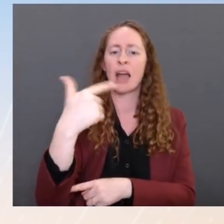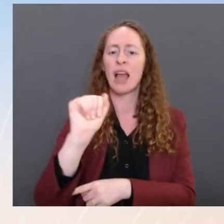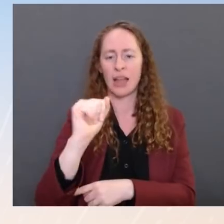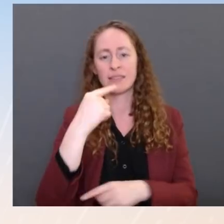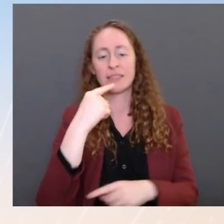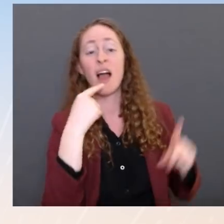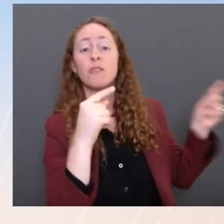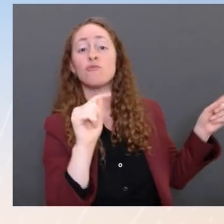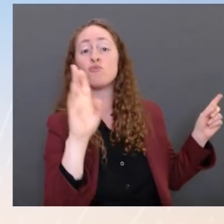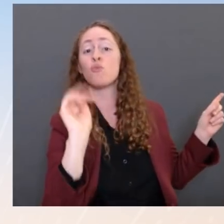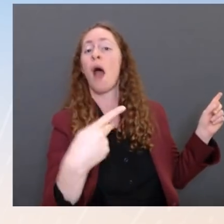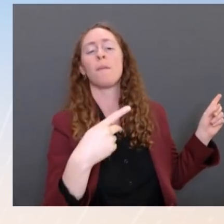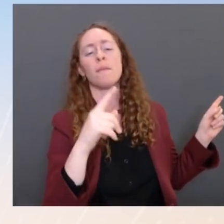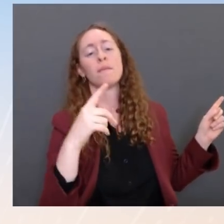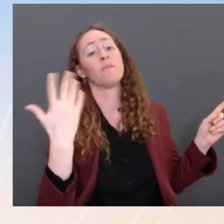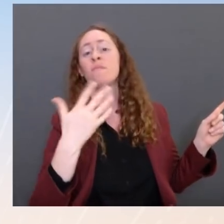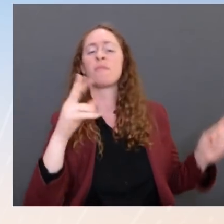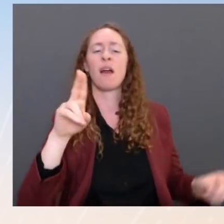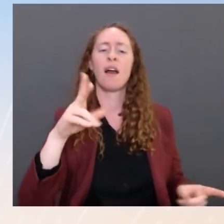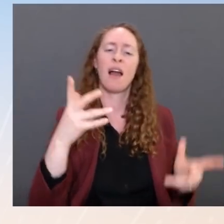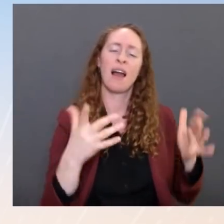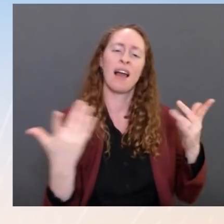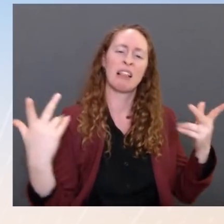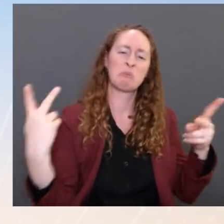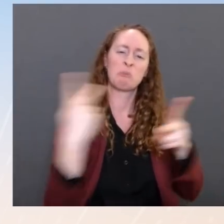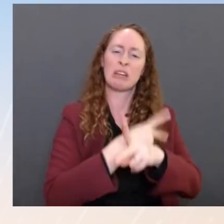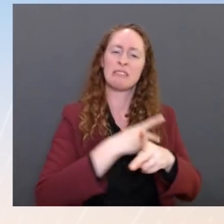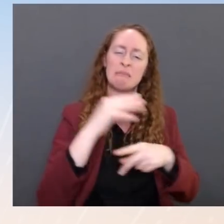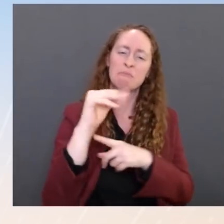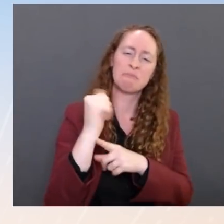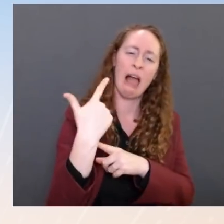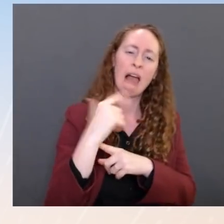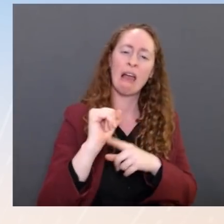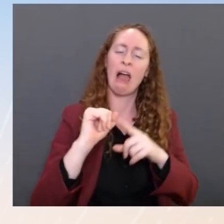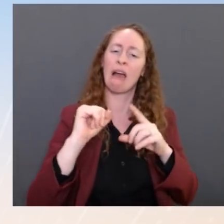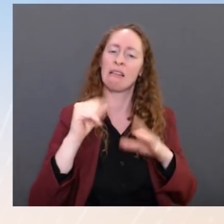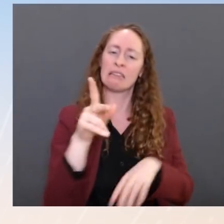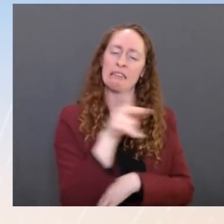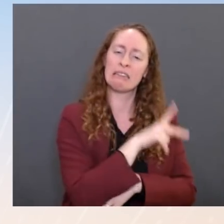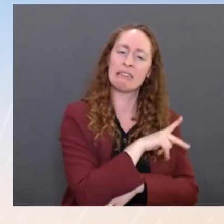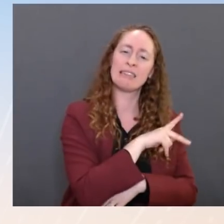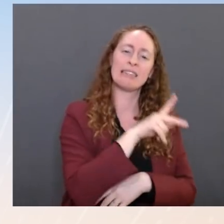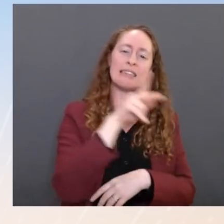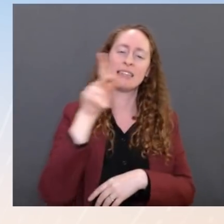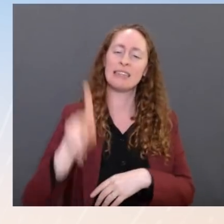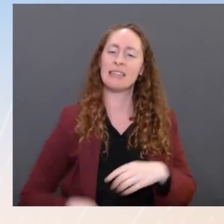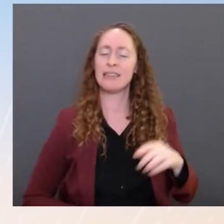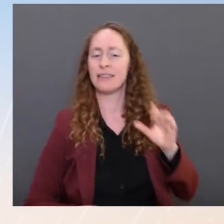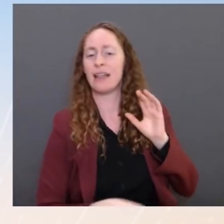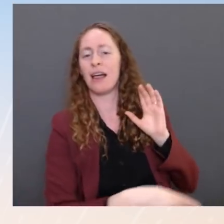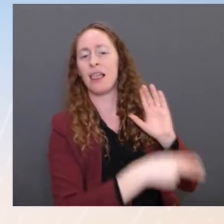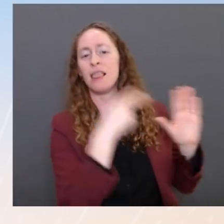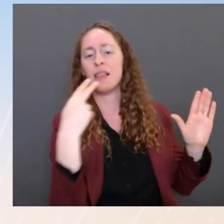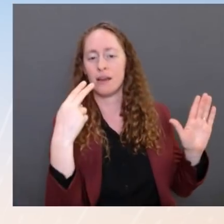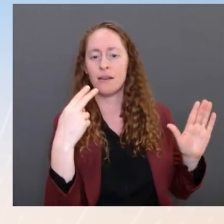Ms. Psaki: Mm-hmm. The Press: But Hillary Clinton expressed some regret not too long ago for referring to Trump voters as "deplorables"